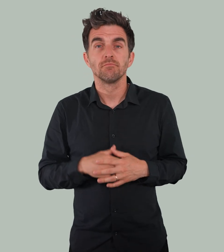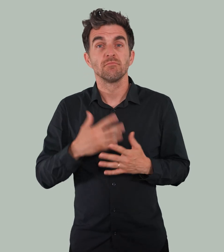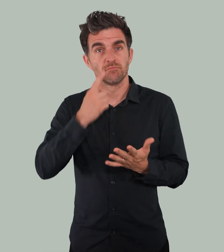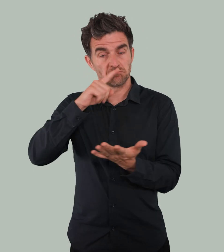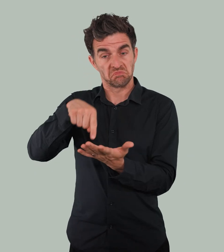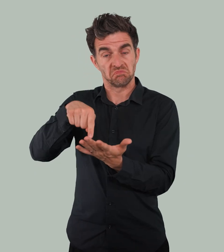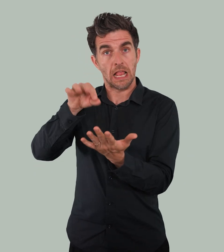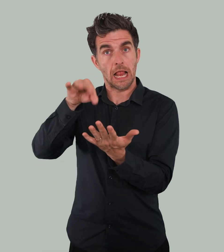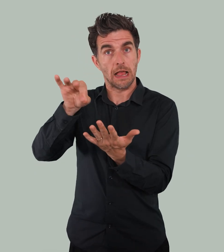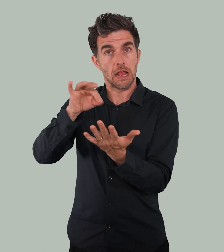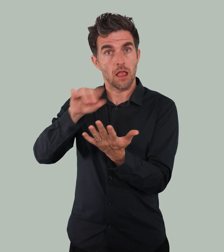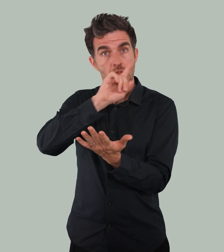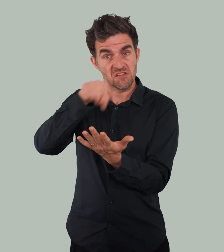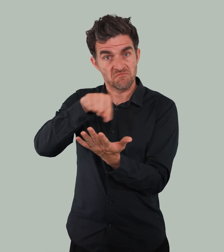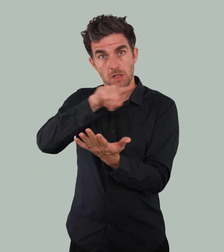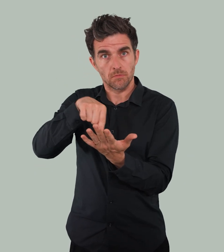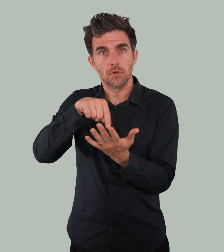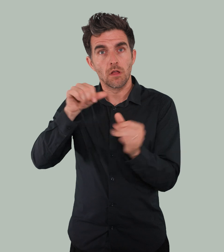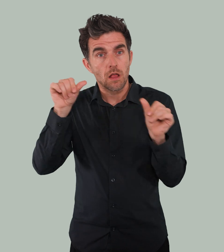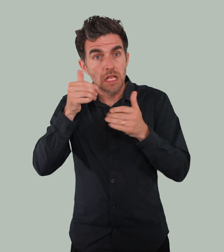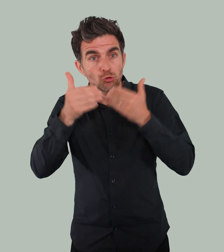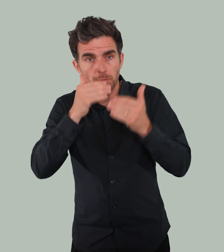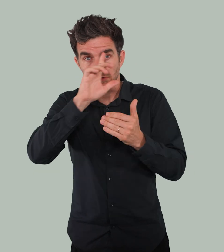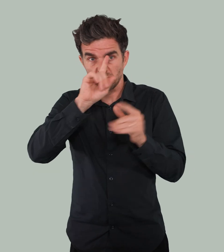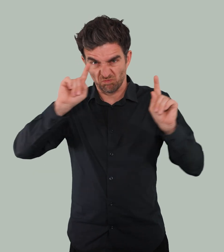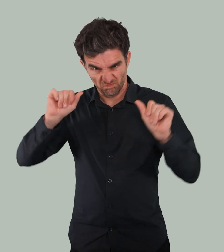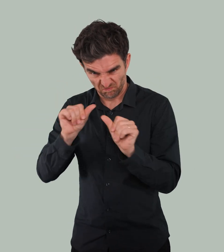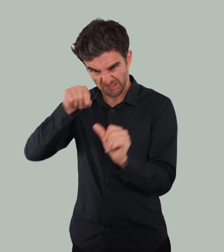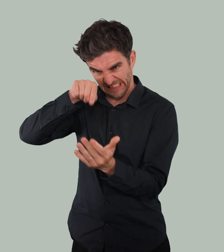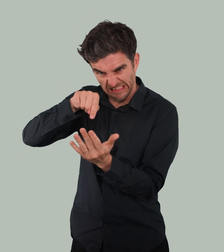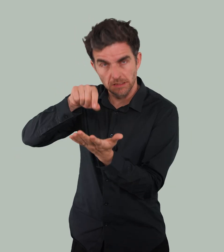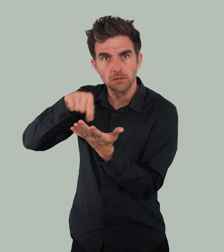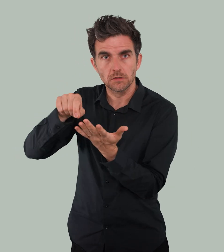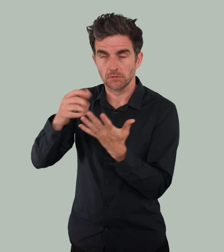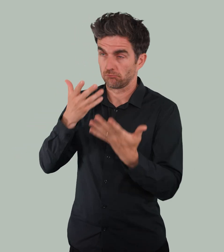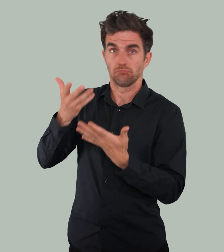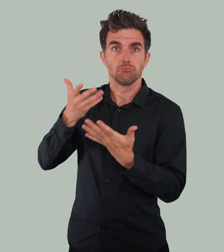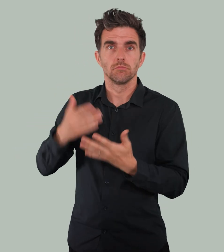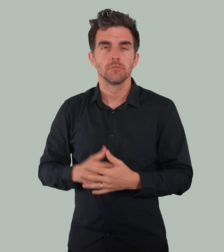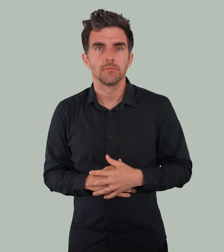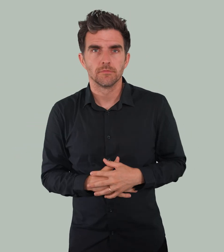being reduced to tick-box answers and narrow descriptors